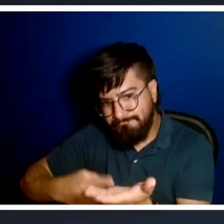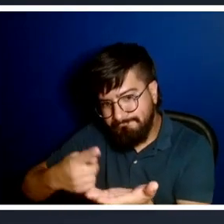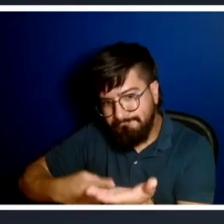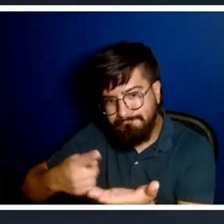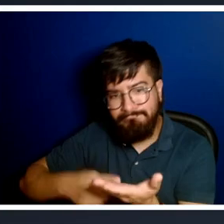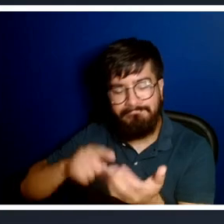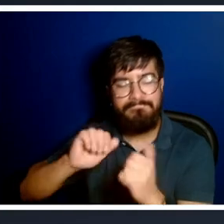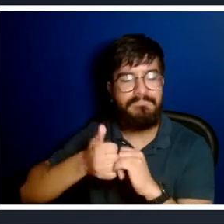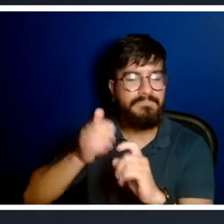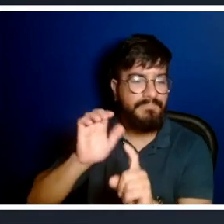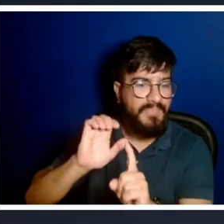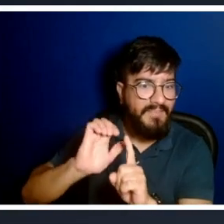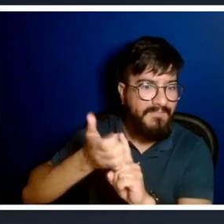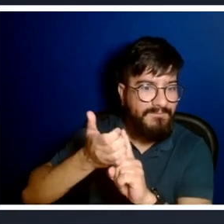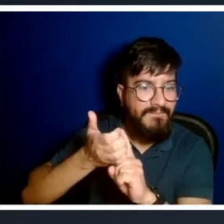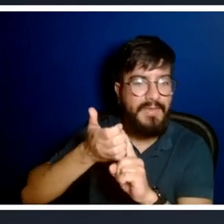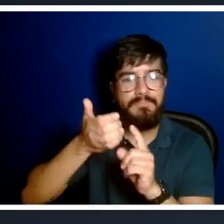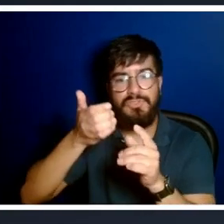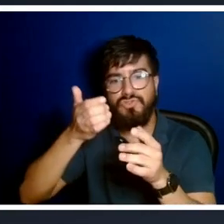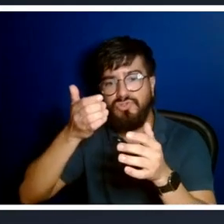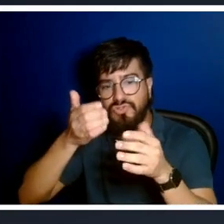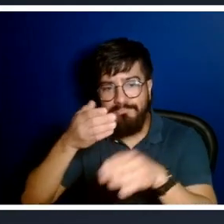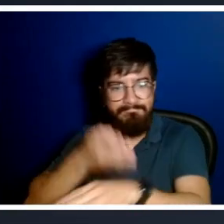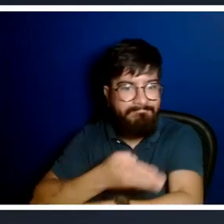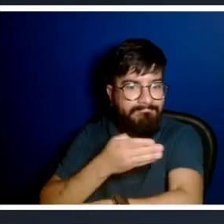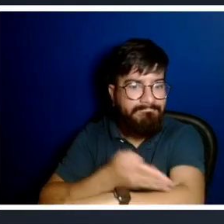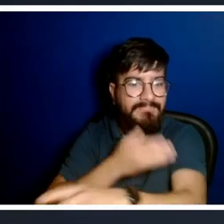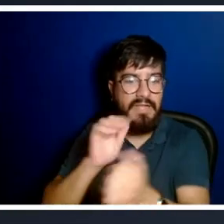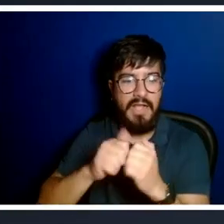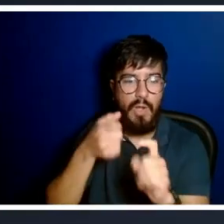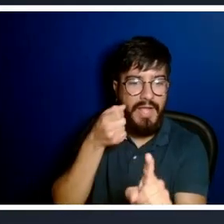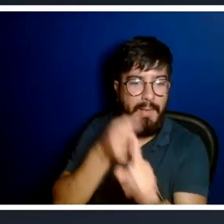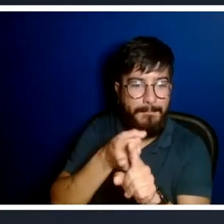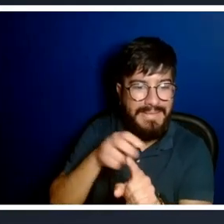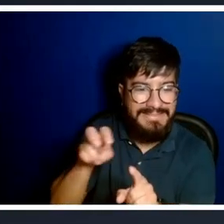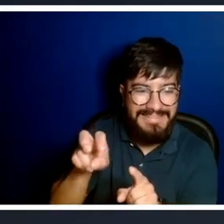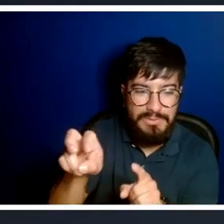impacting business and tourism and the ways that those -- the environment plays into how some of